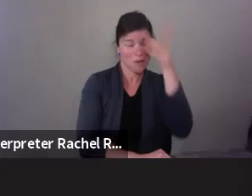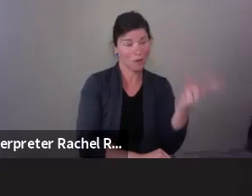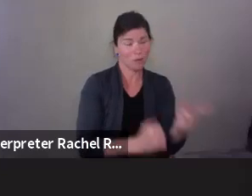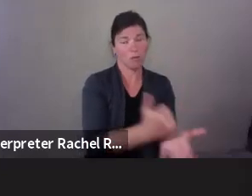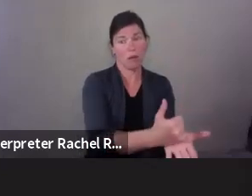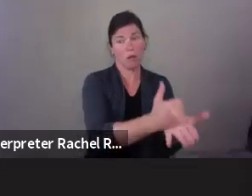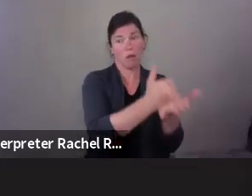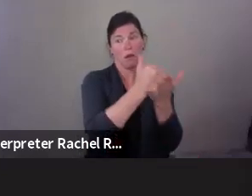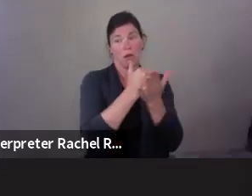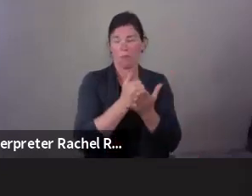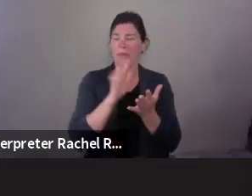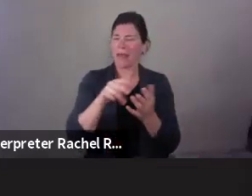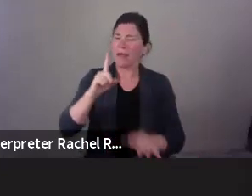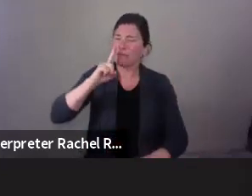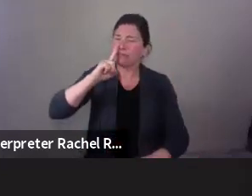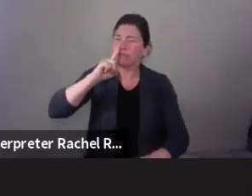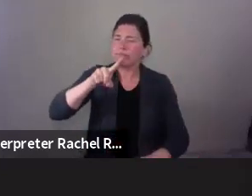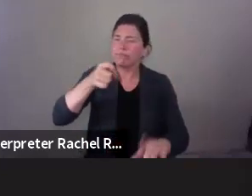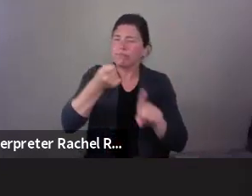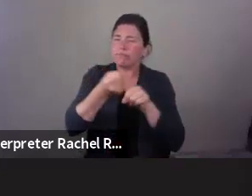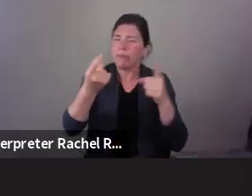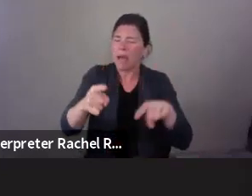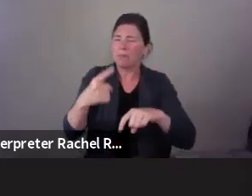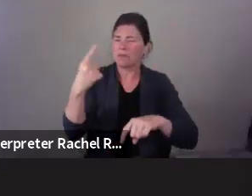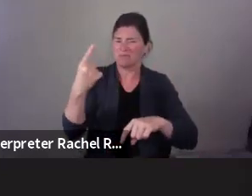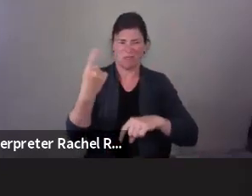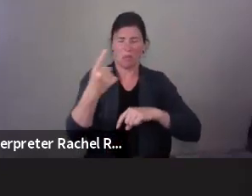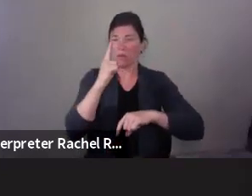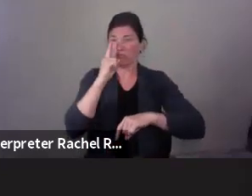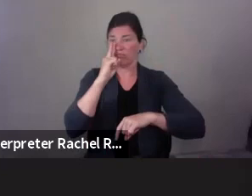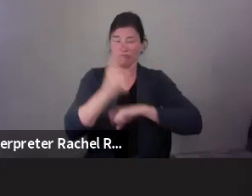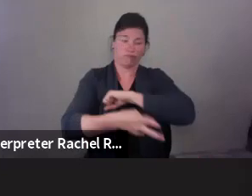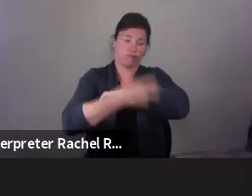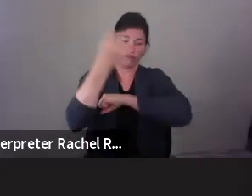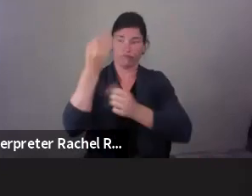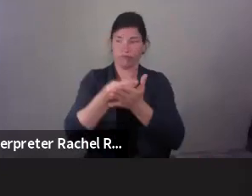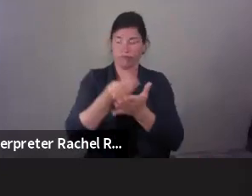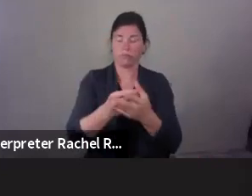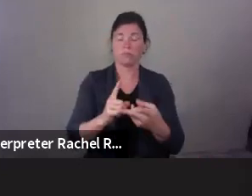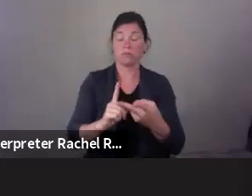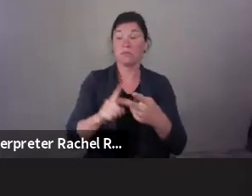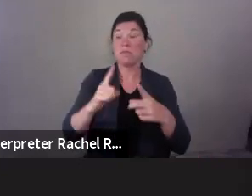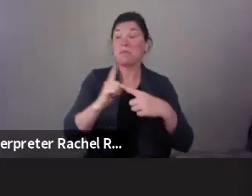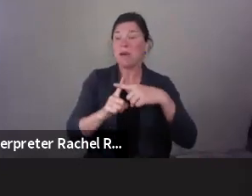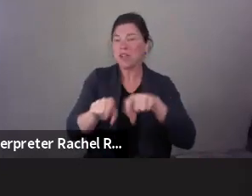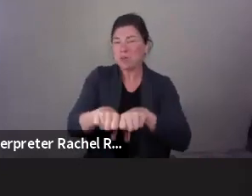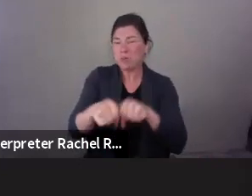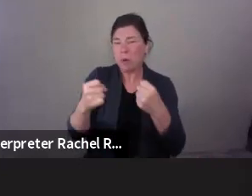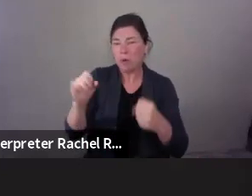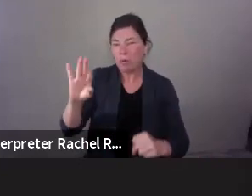activated a new one. My parents were definitely there to help me get through the fraud